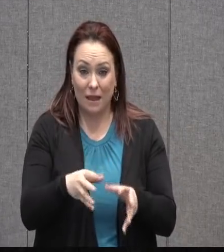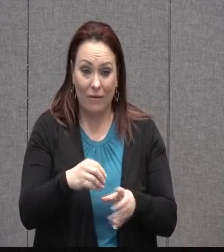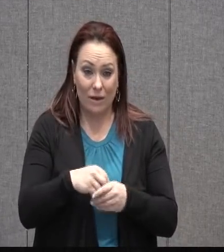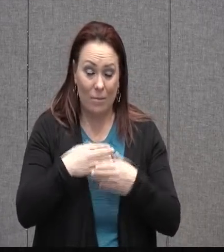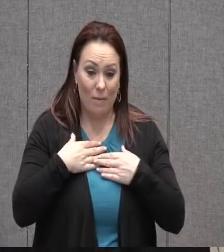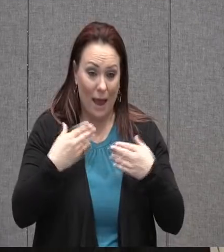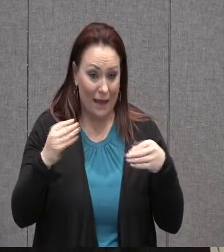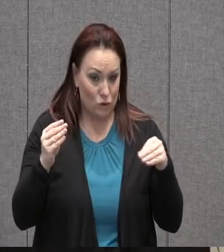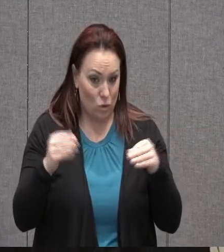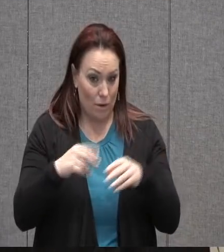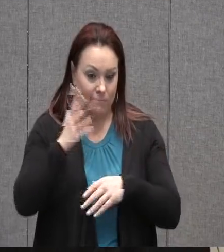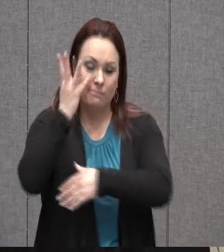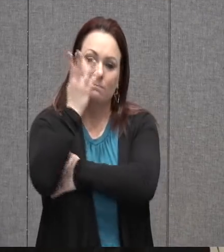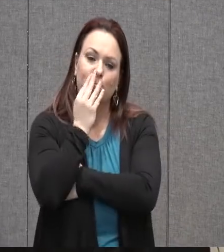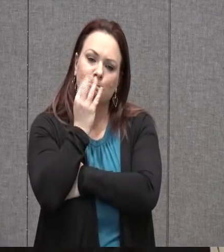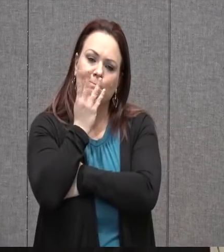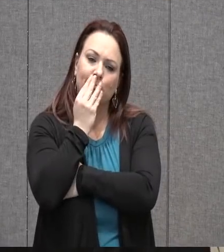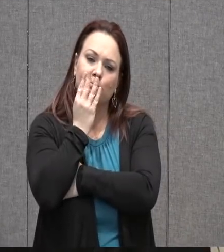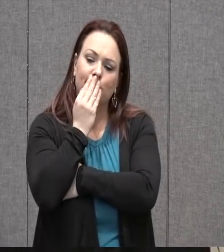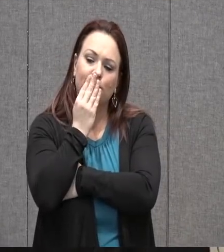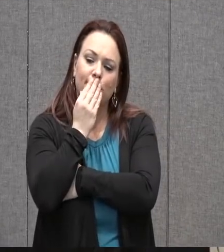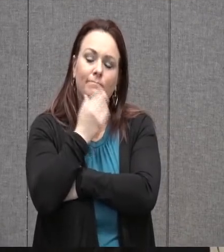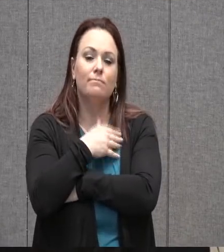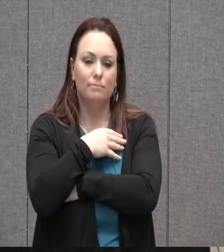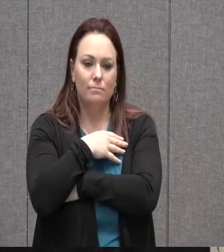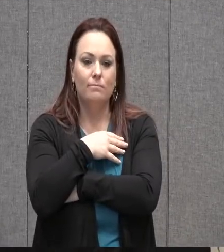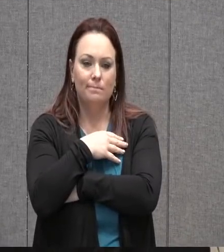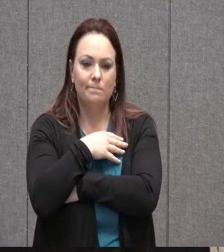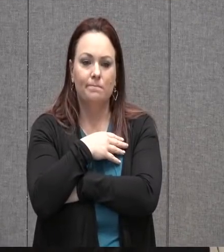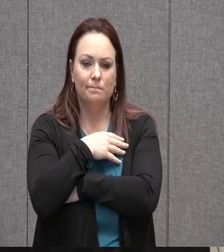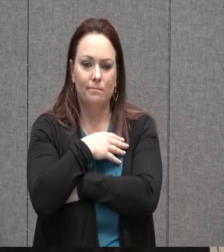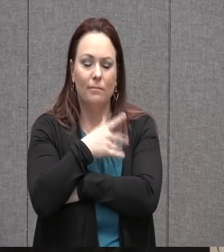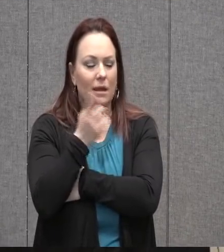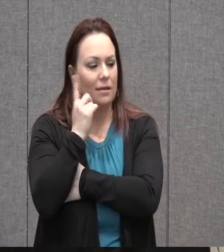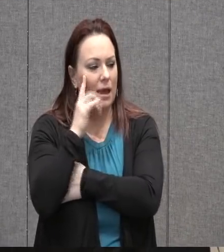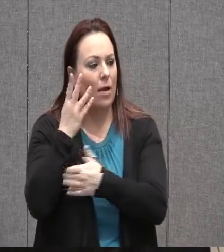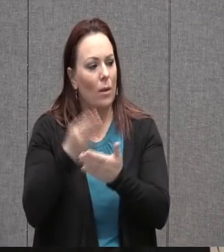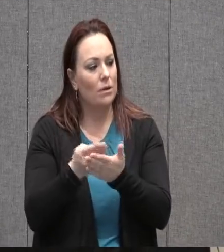Hmm, next I think I'd like to buy the beans.